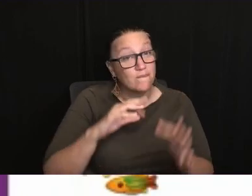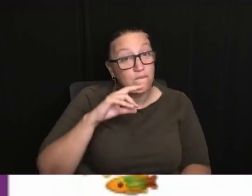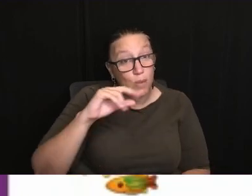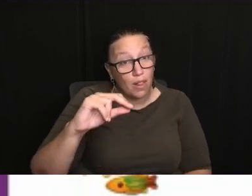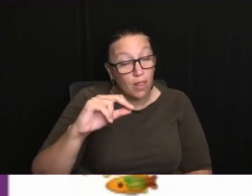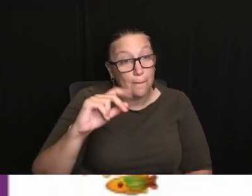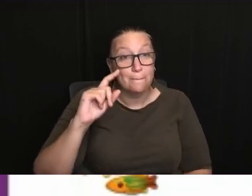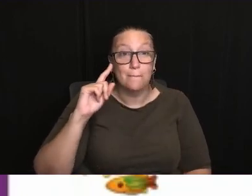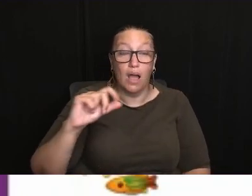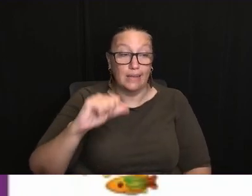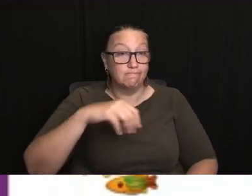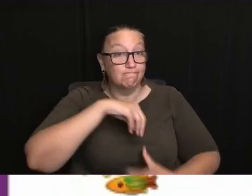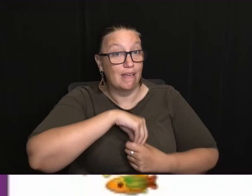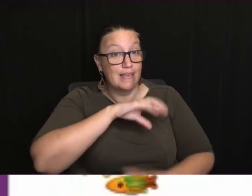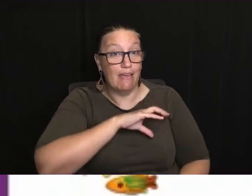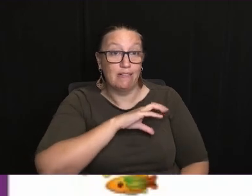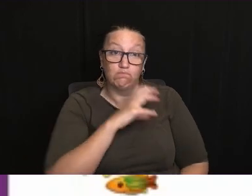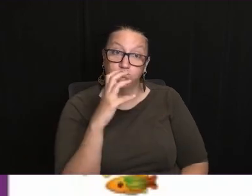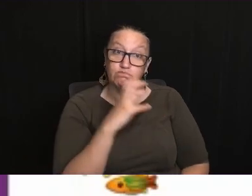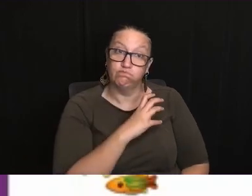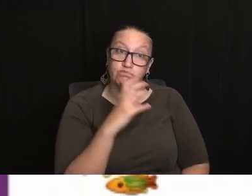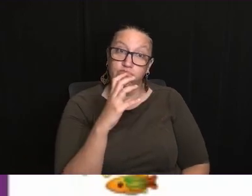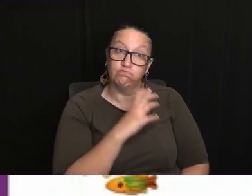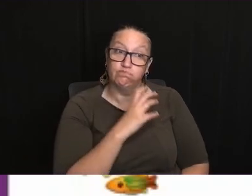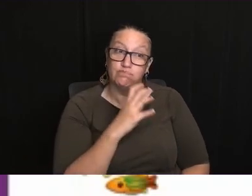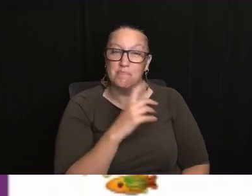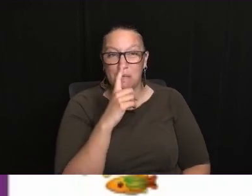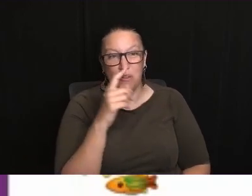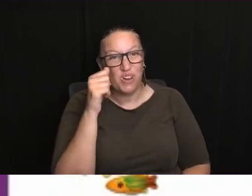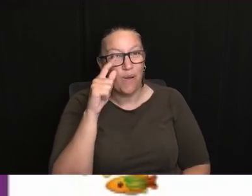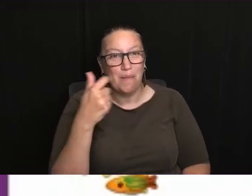much character, he is known by lots of people as a koala bear because he's a big hugger